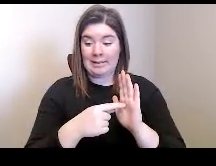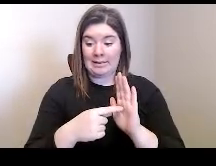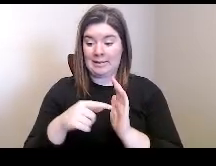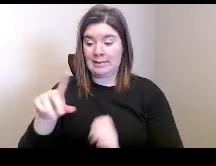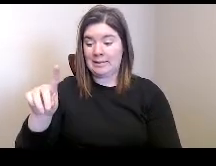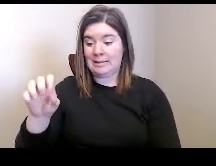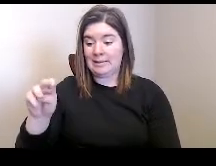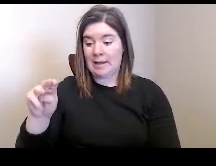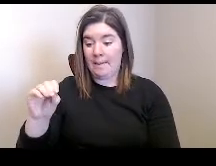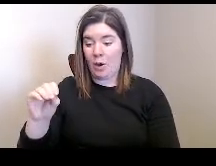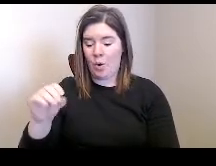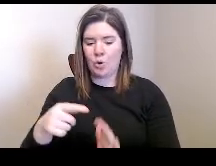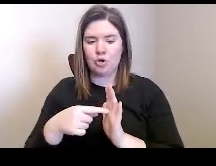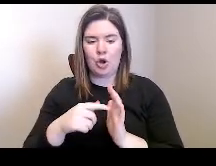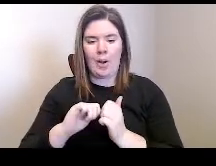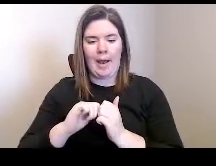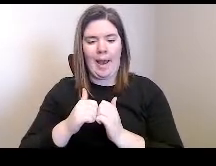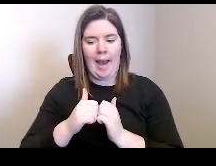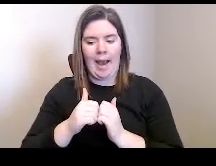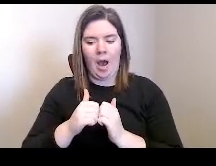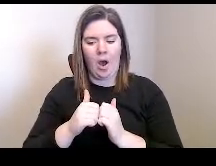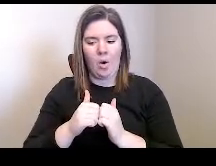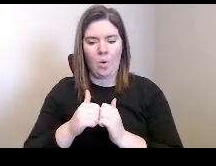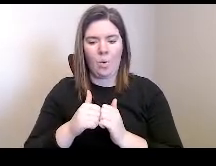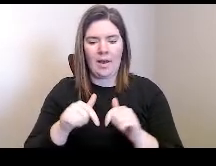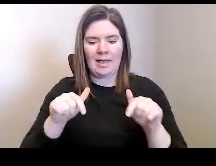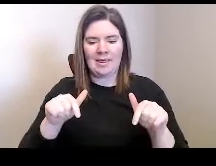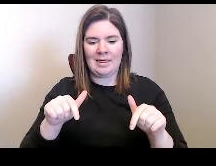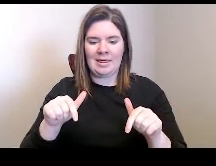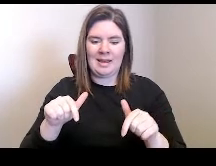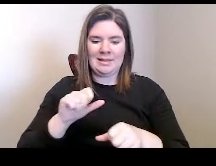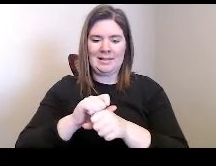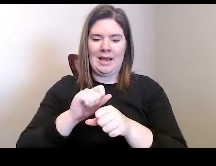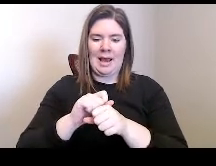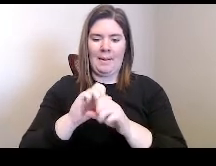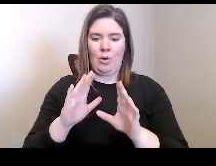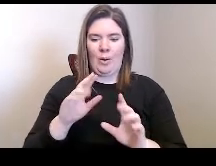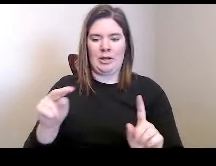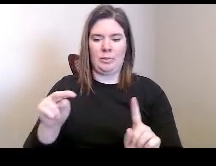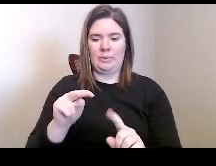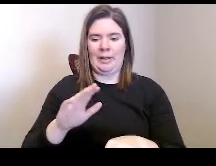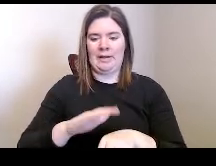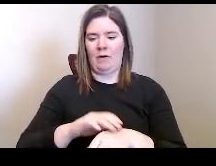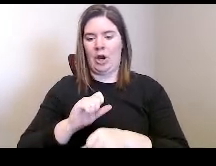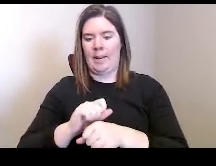make this Employer Perspectives on Employment of People with Disabilities document accessible.